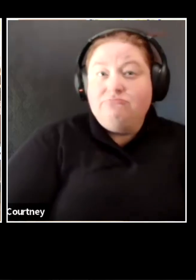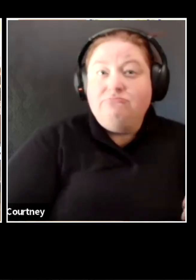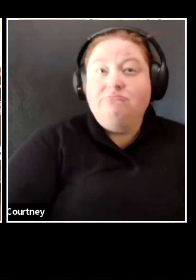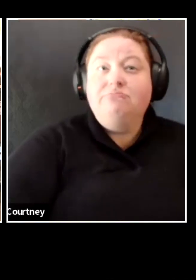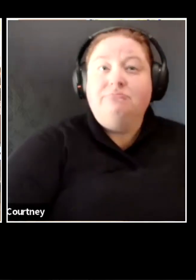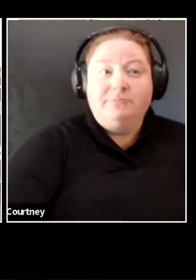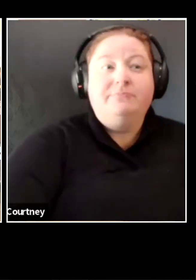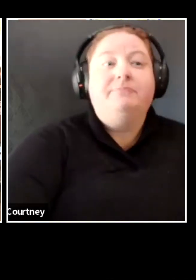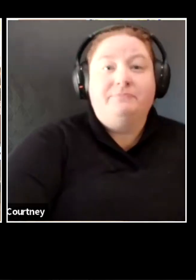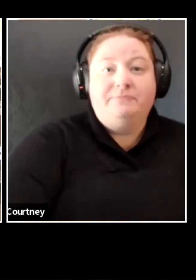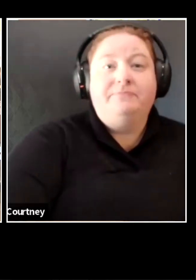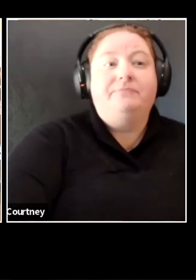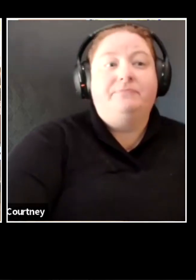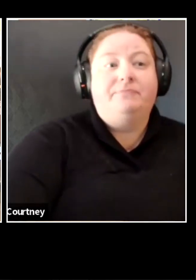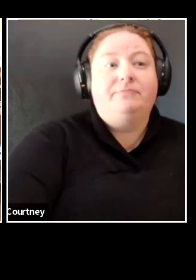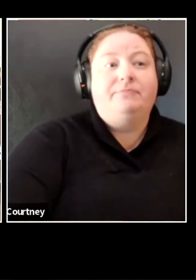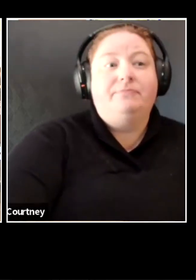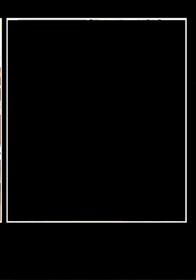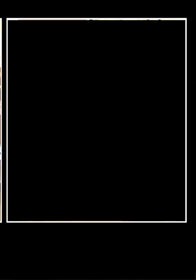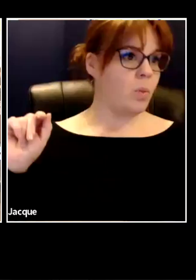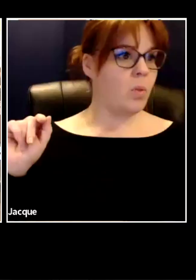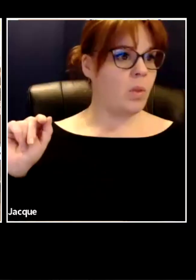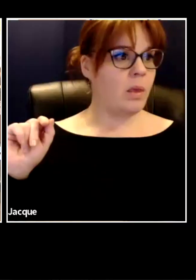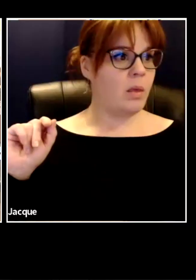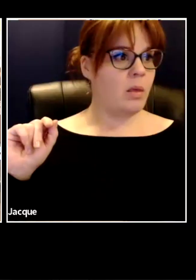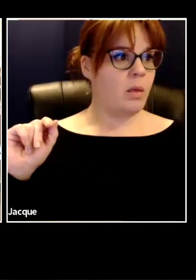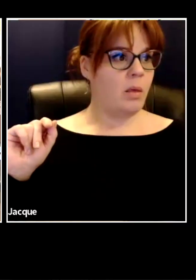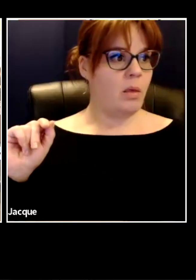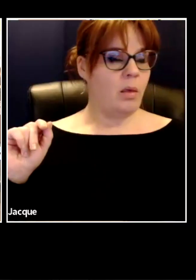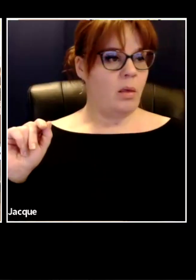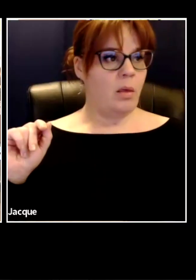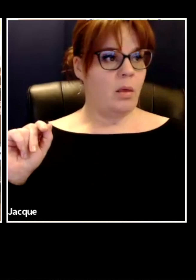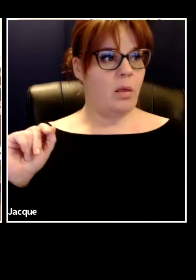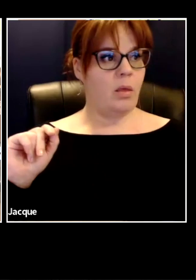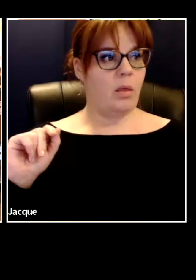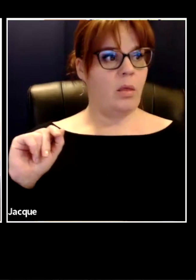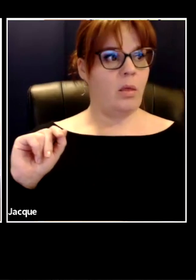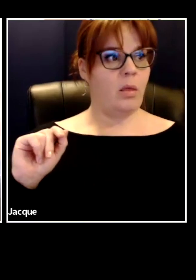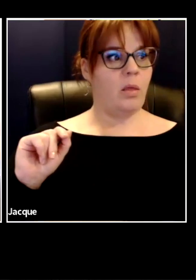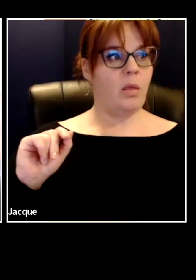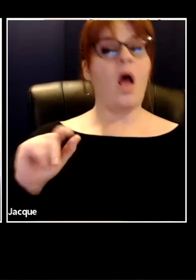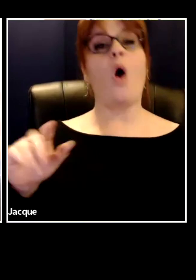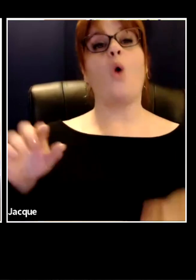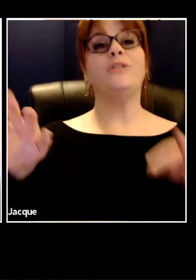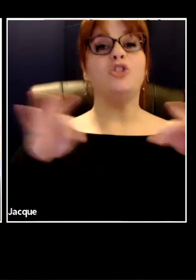Yes. I want running trails. Description of running trails. Descriptions of running